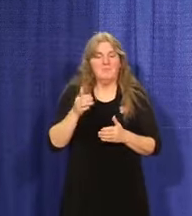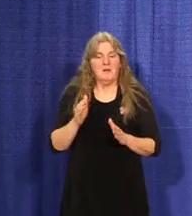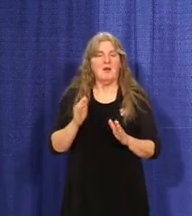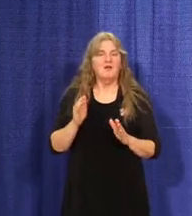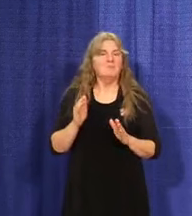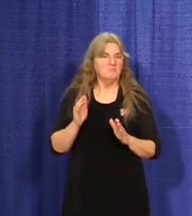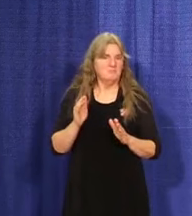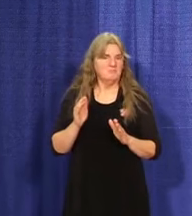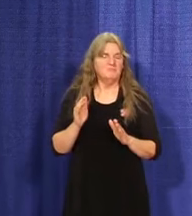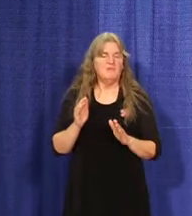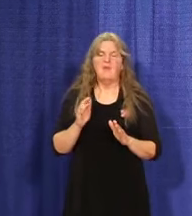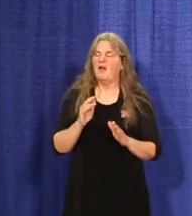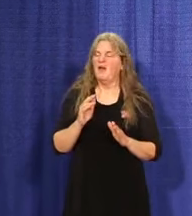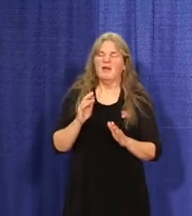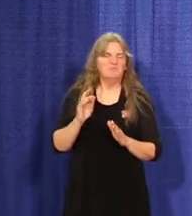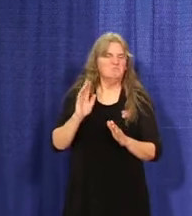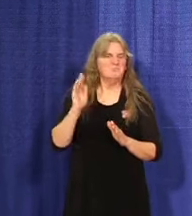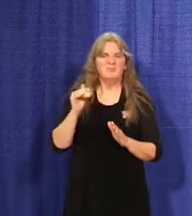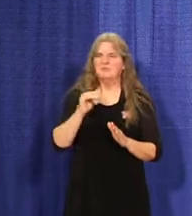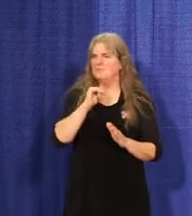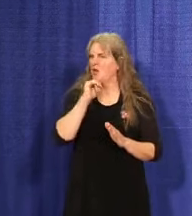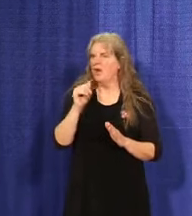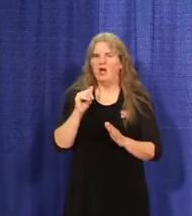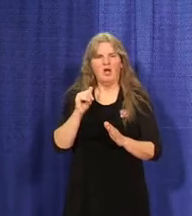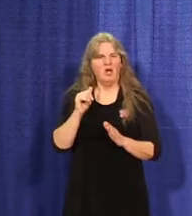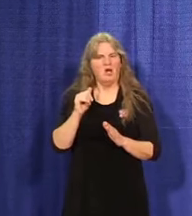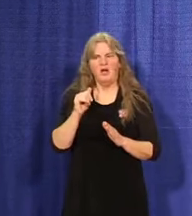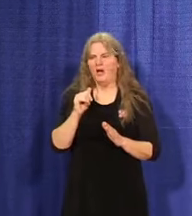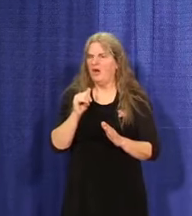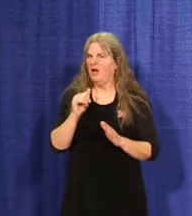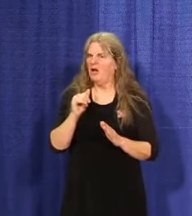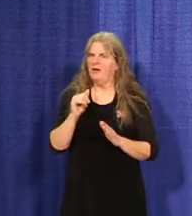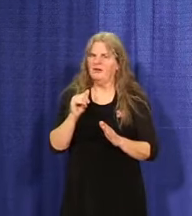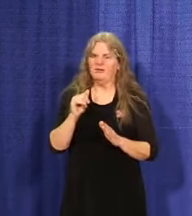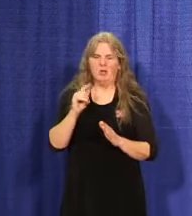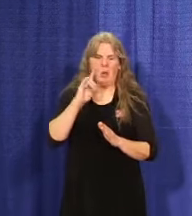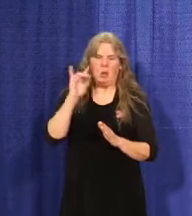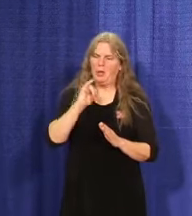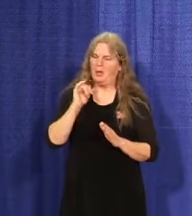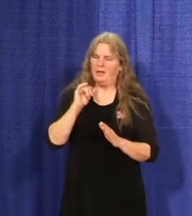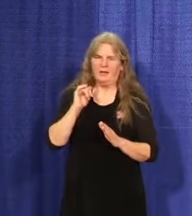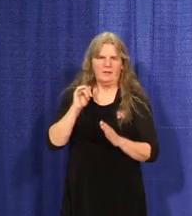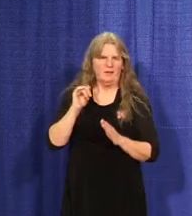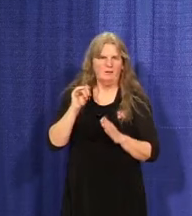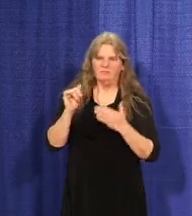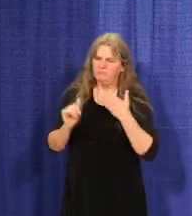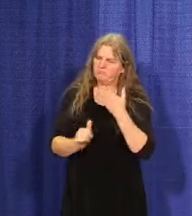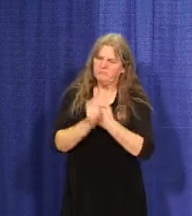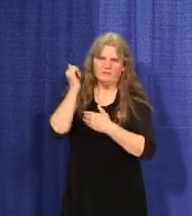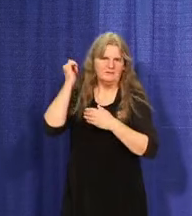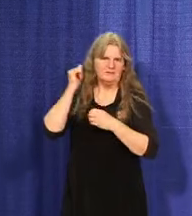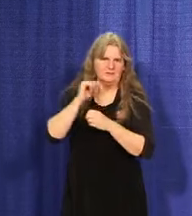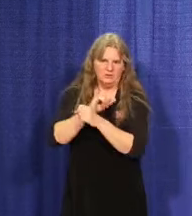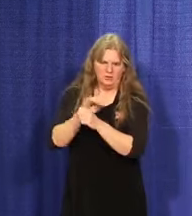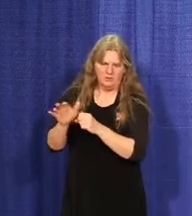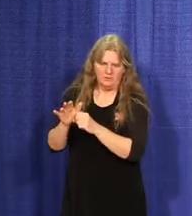extremely low predictive value for COVID. But it does not change our testing criteria and it does not